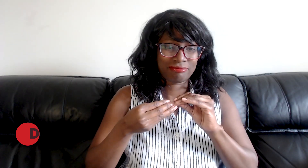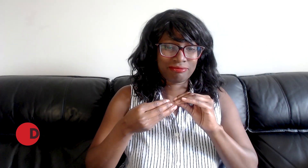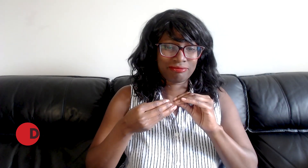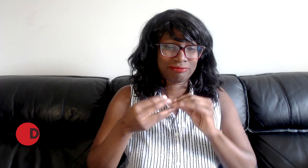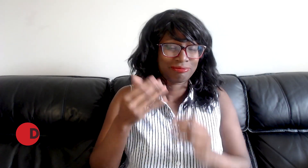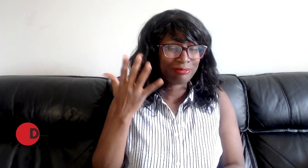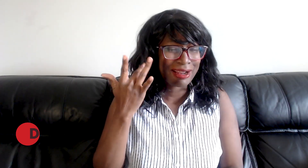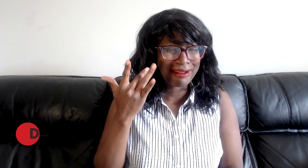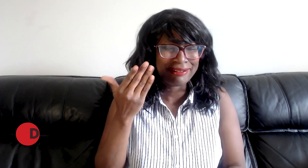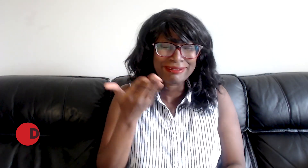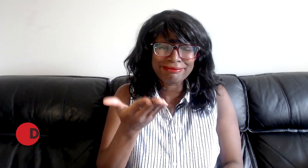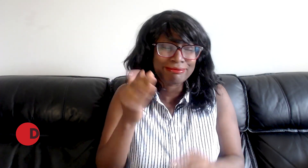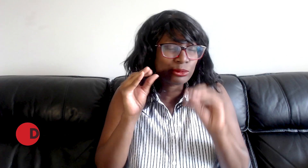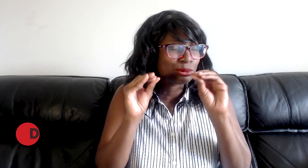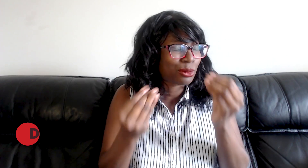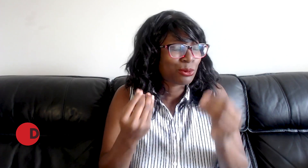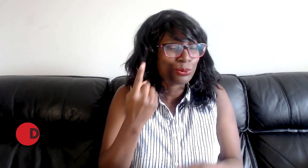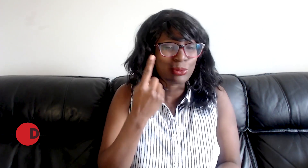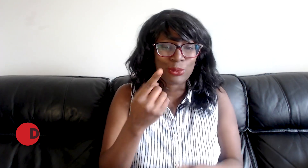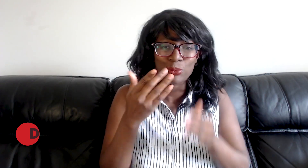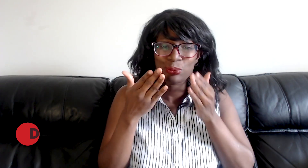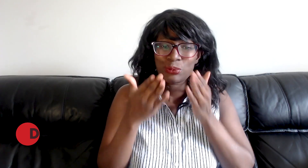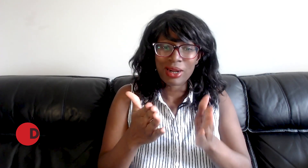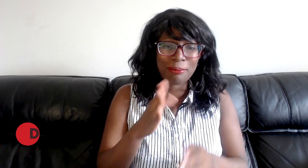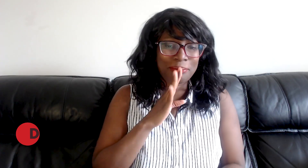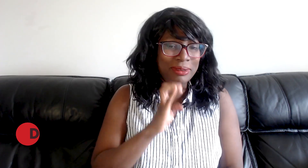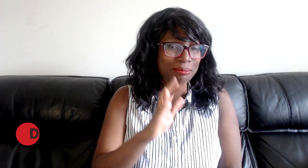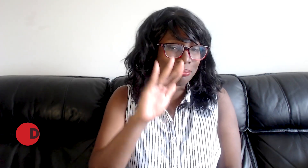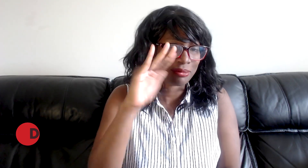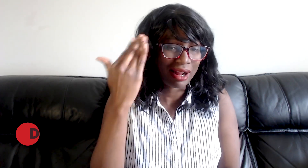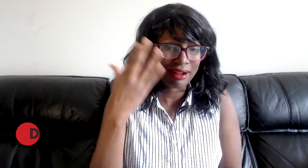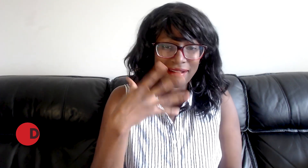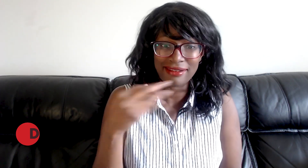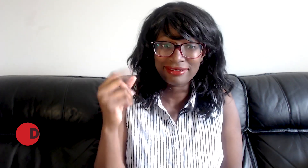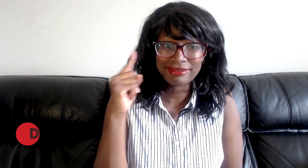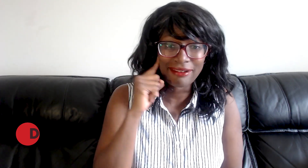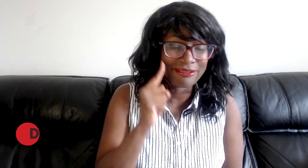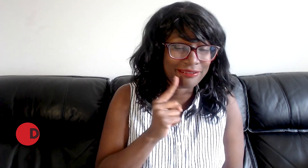There is no one way to be Black and Deaf.